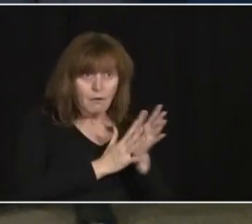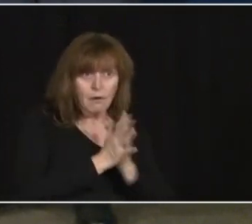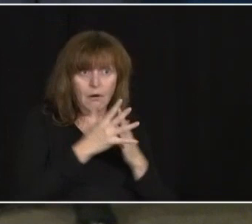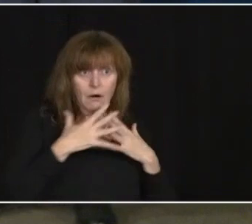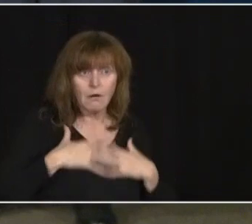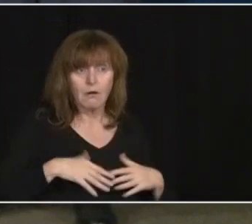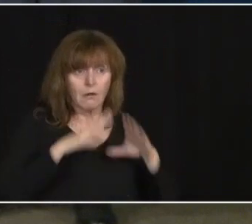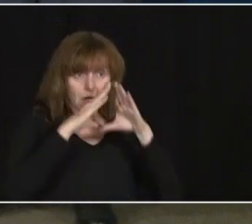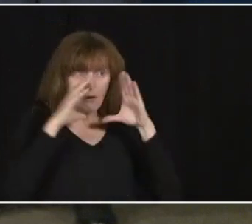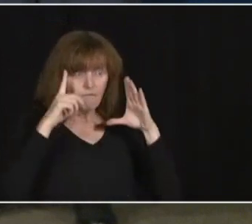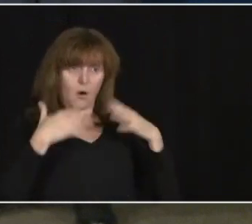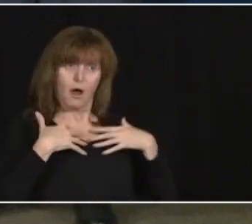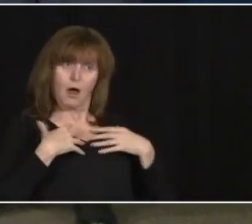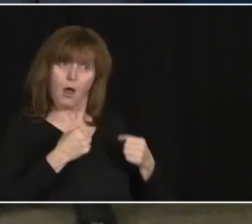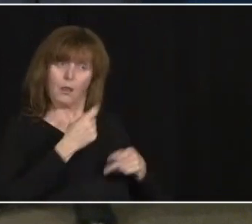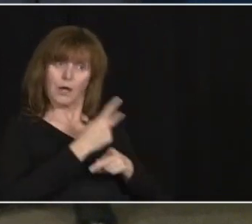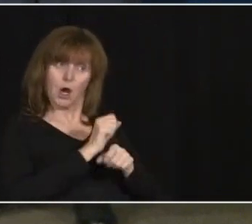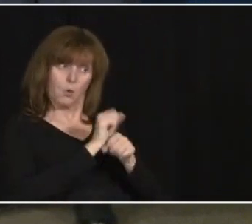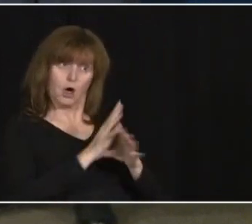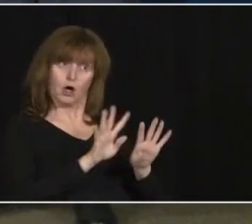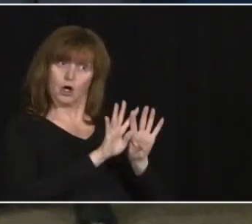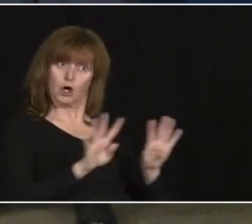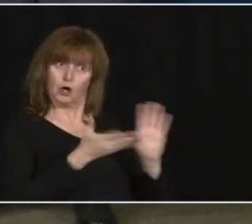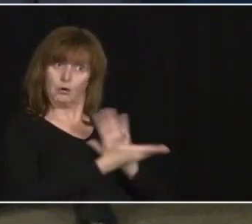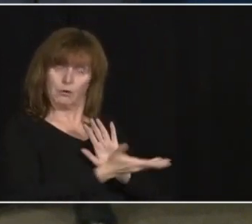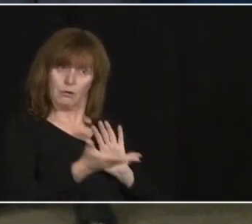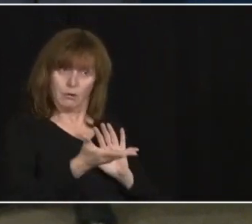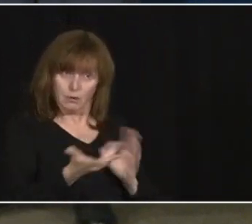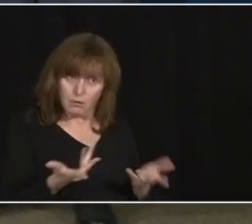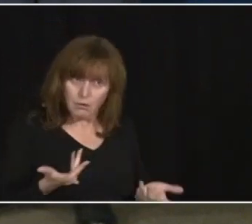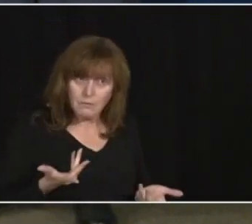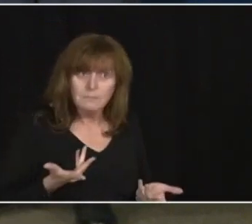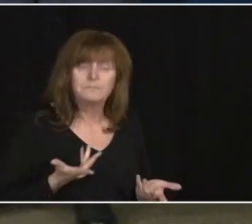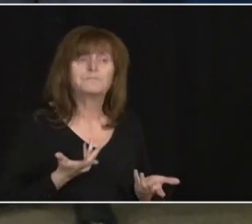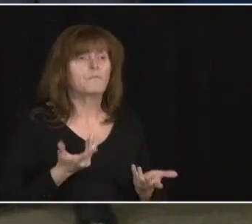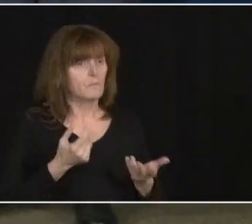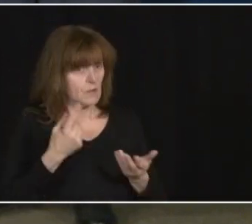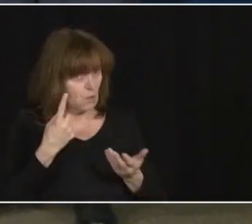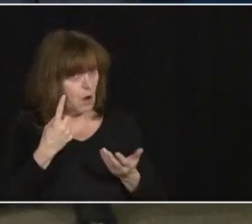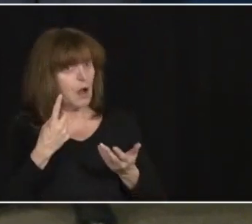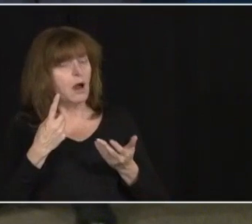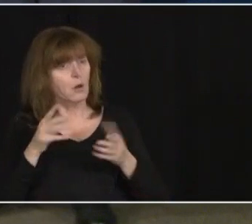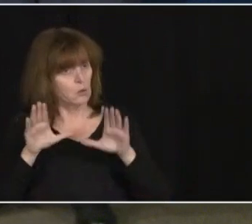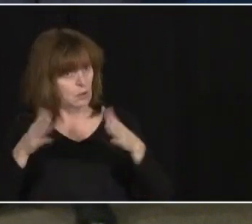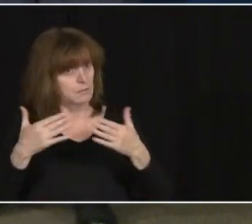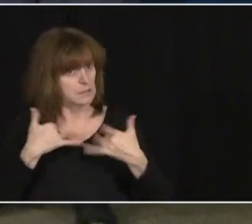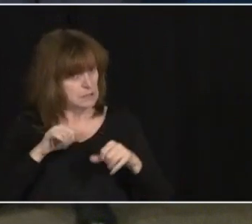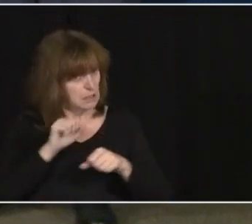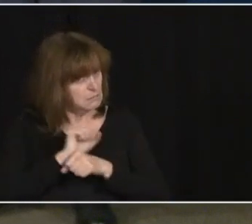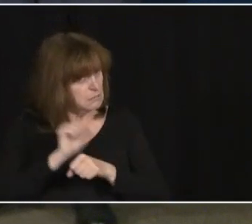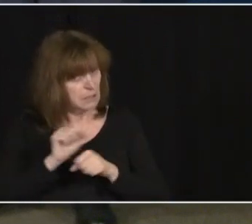protective equipment for all of our health care workers in that regard. So there is one group that works stringently at that and